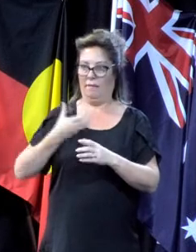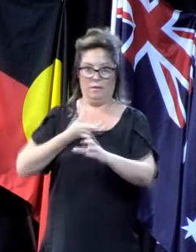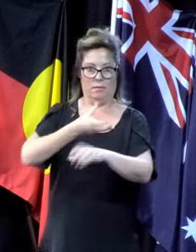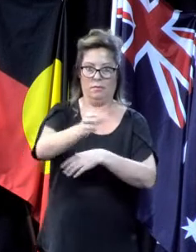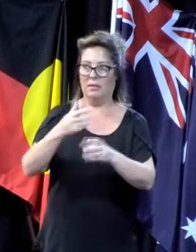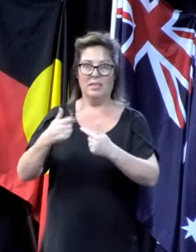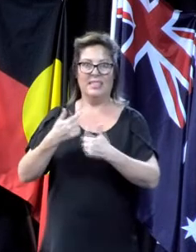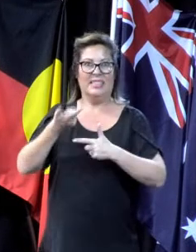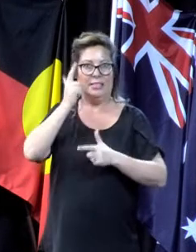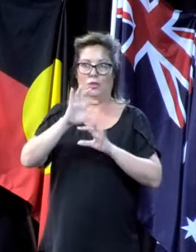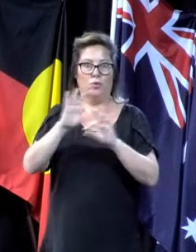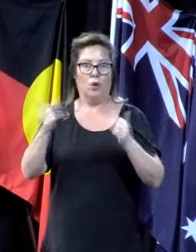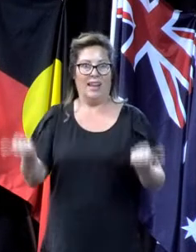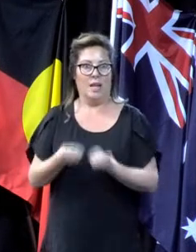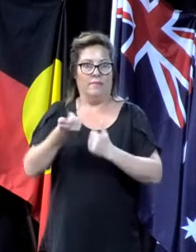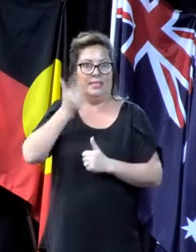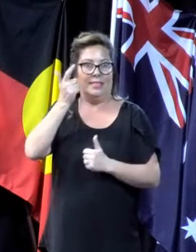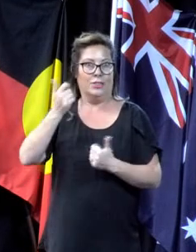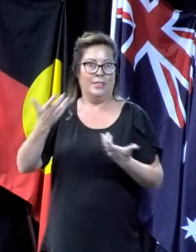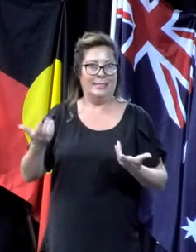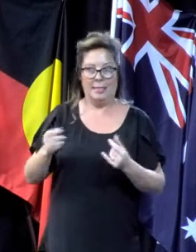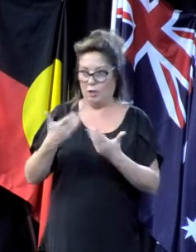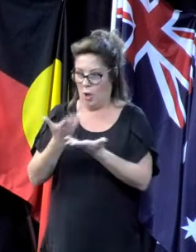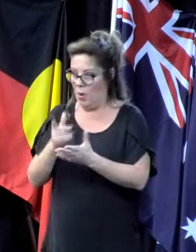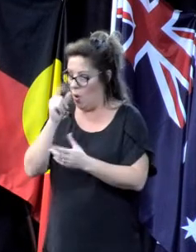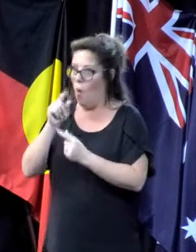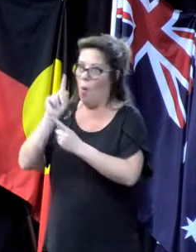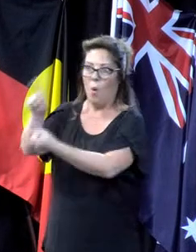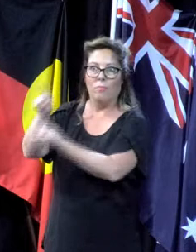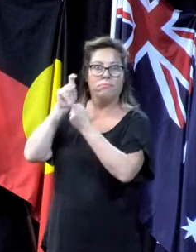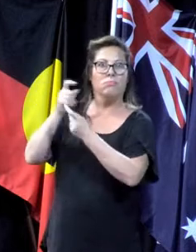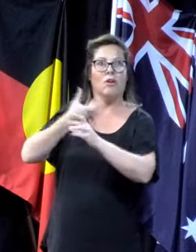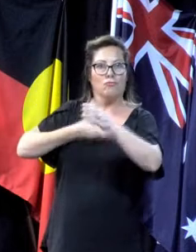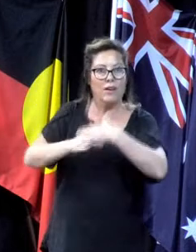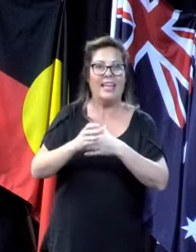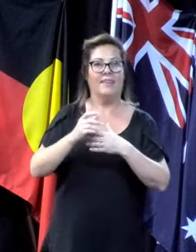but then it’s also the capacity to hire in relief staff as well if needed.